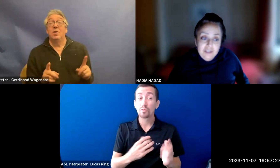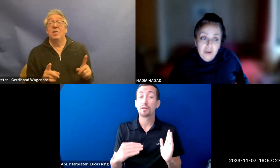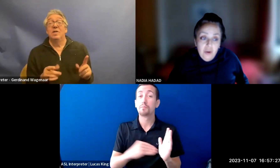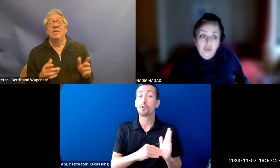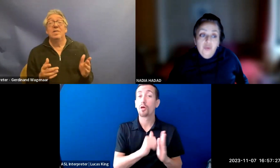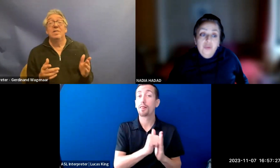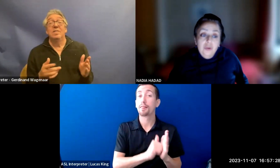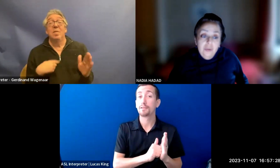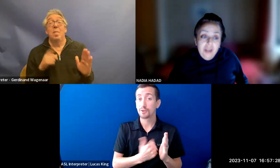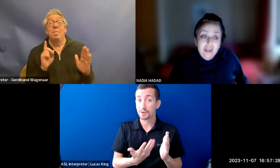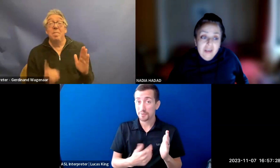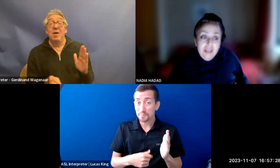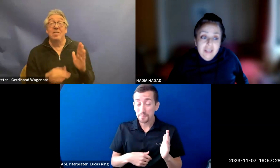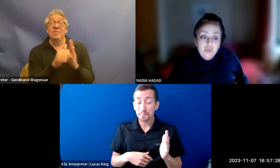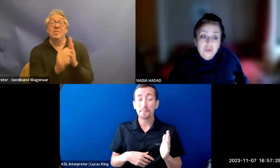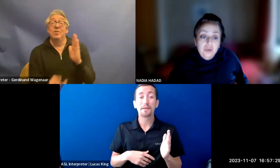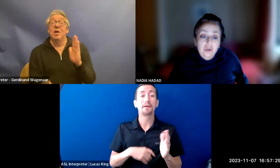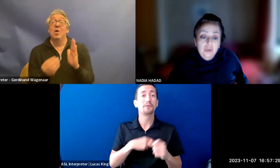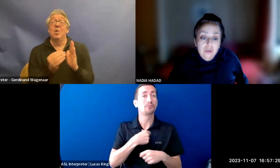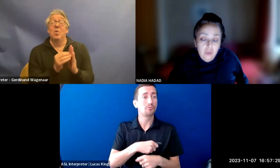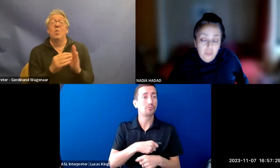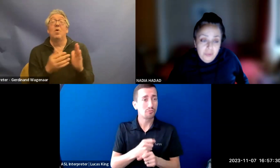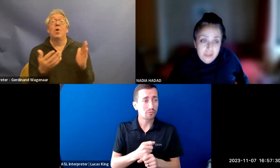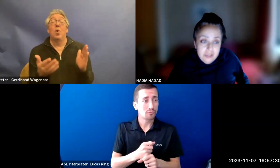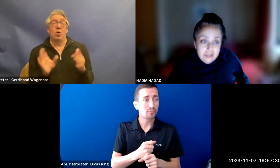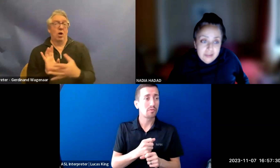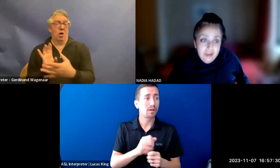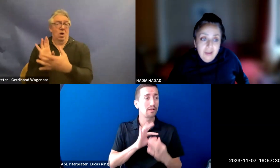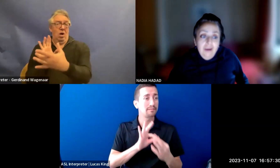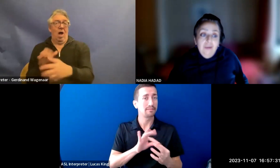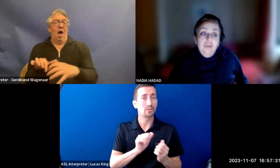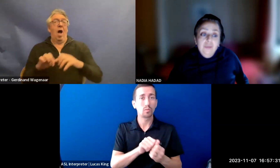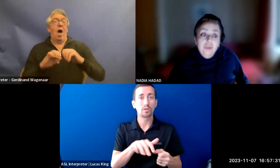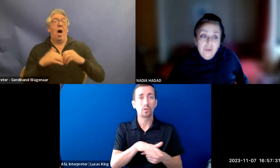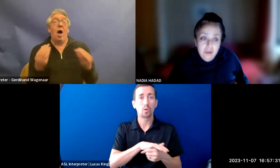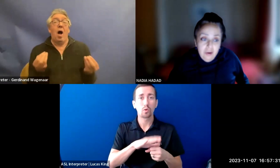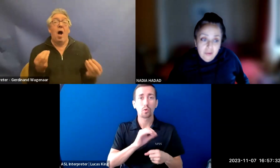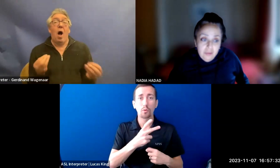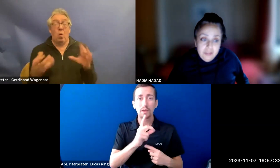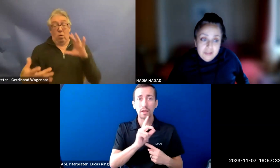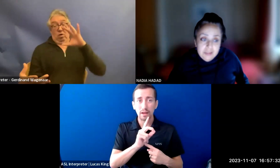is to create links with local OPDs from the donor countries,